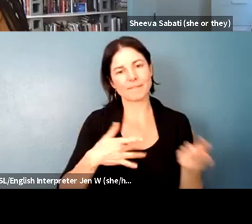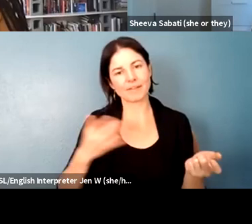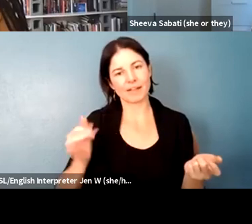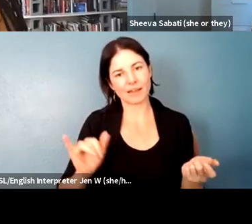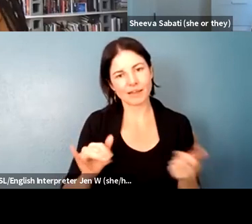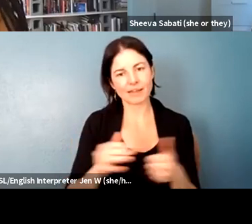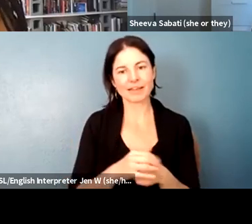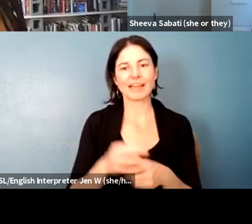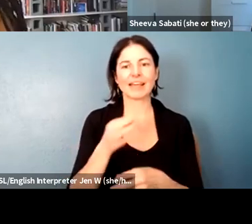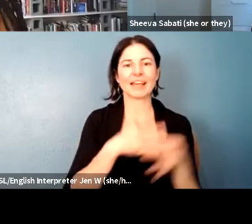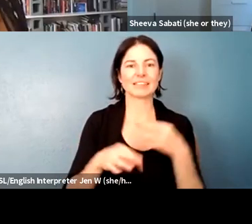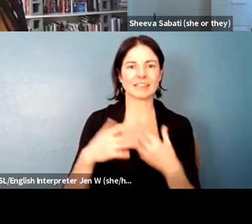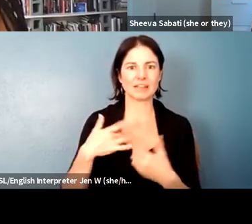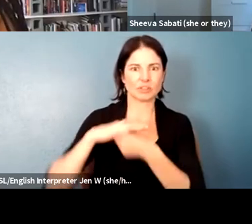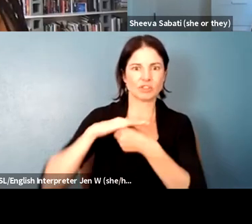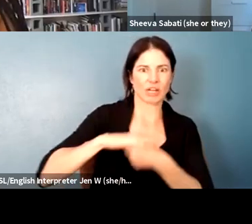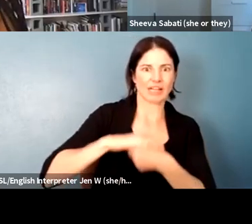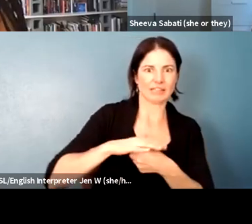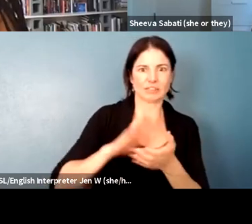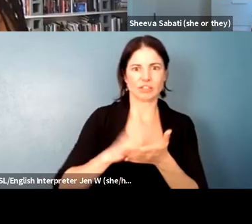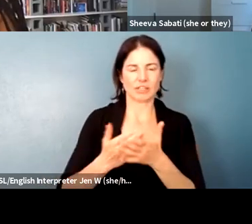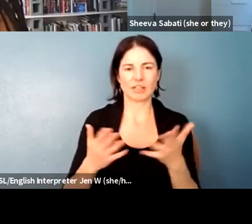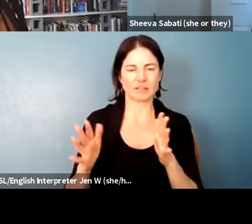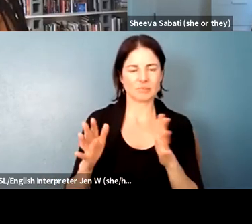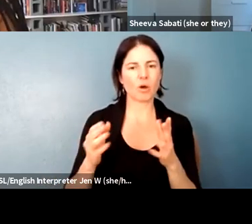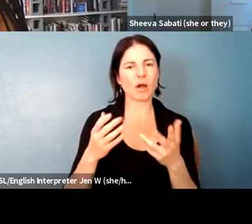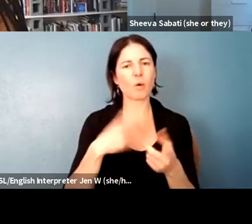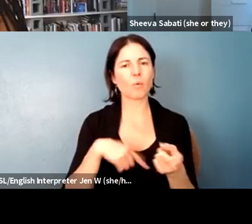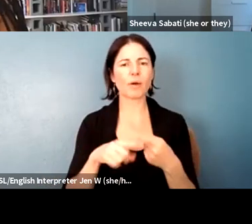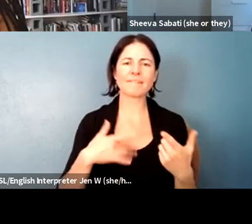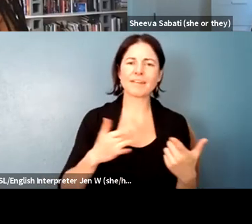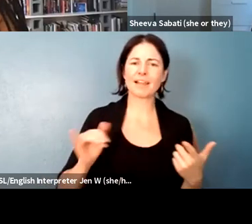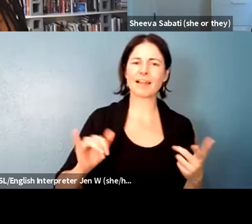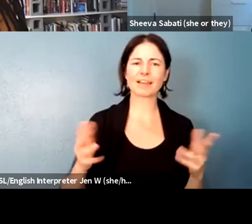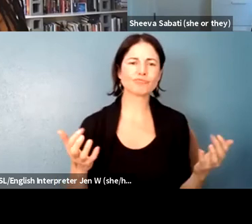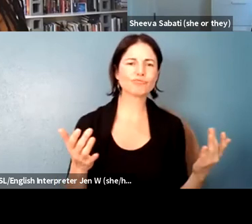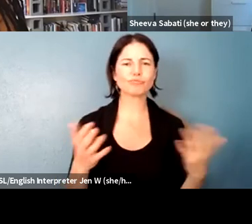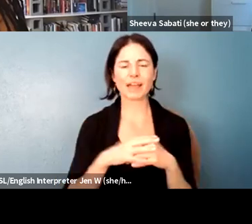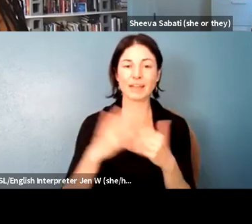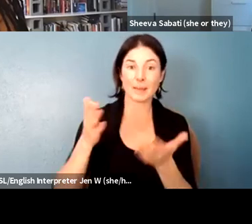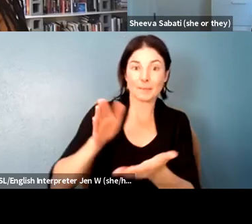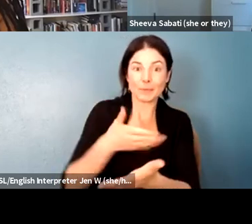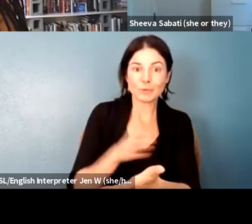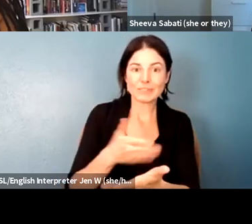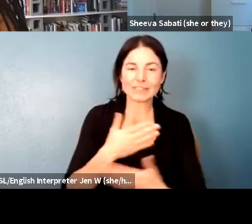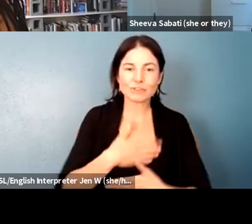stressed about cooking, I'm enjoying music, and dancing,